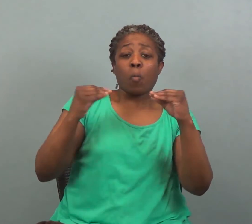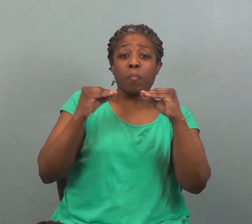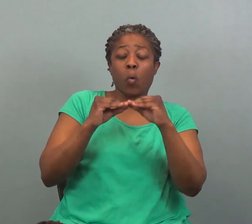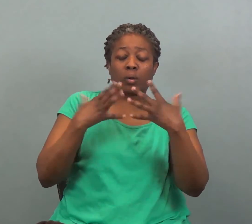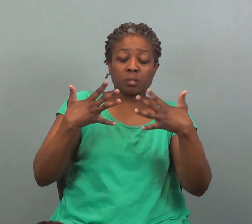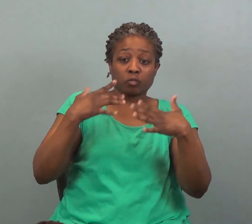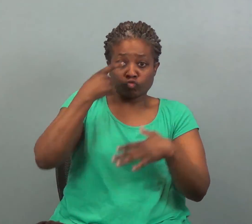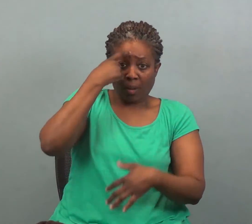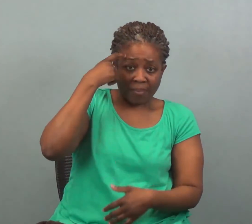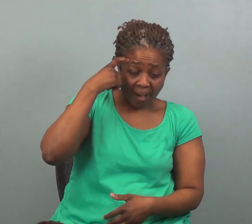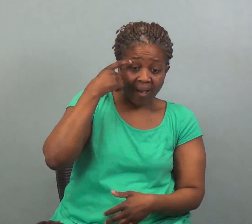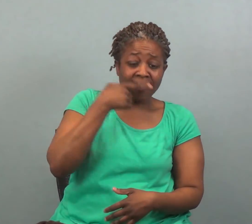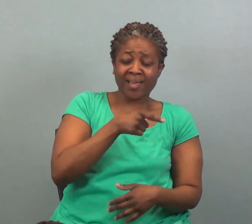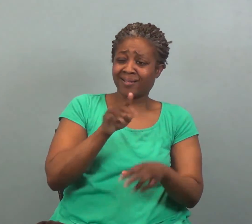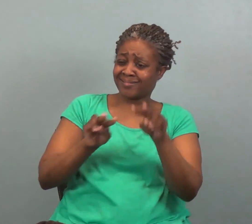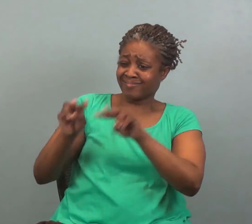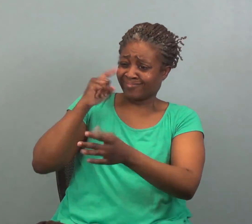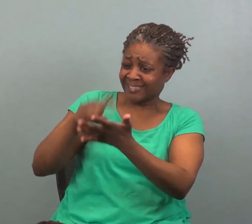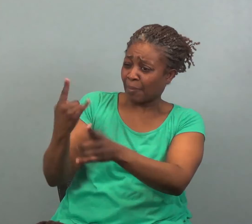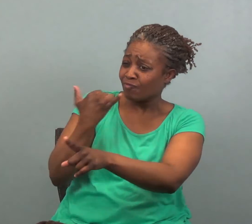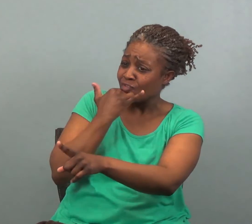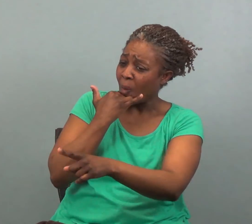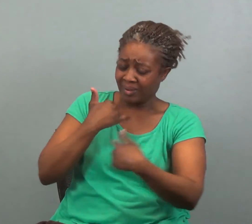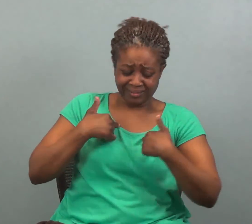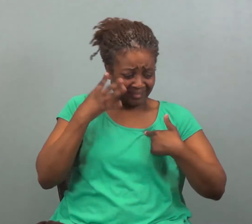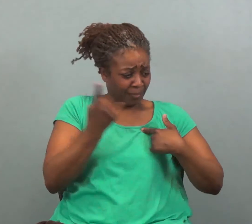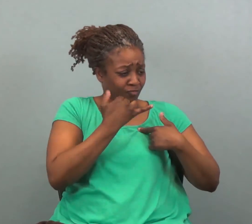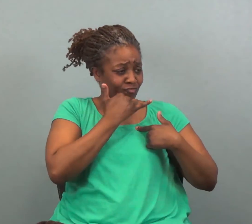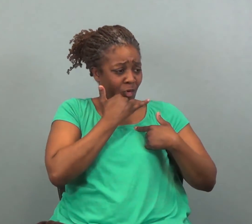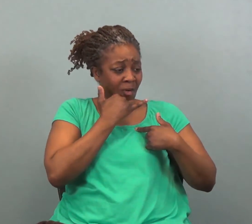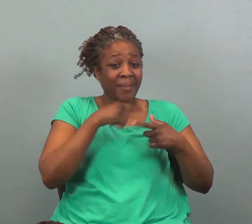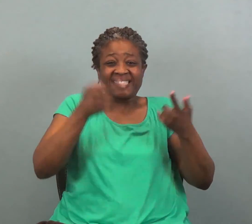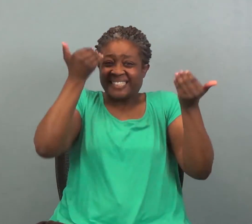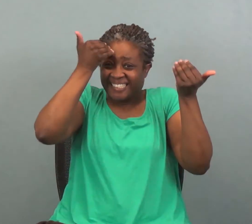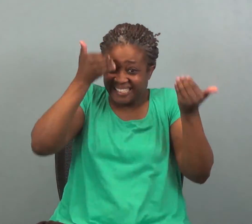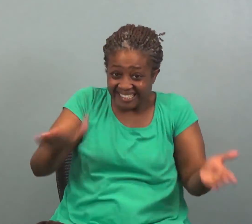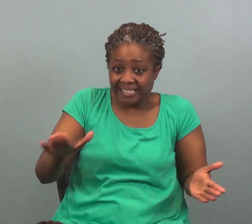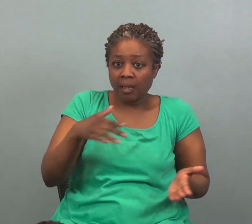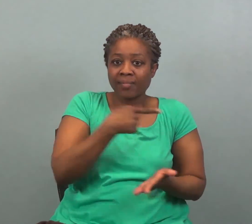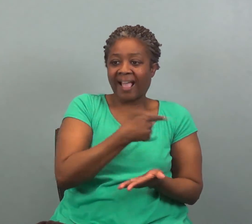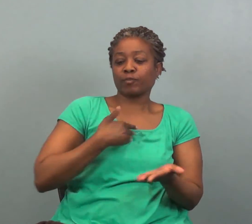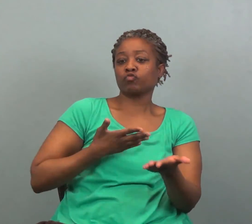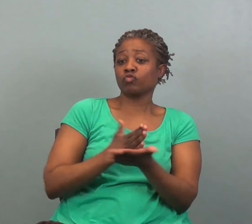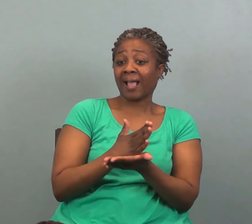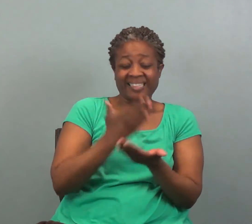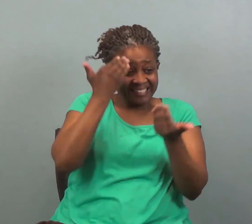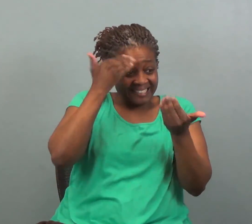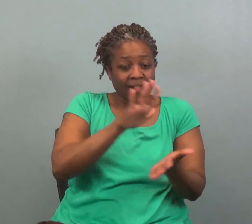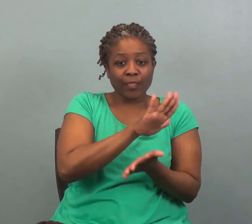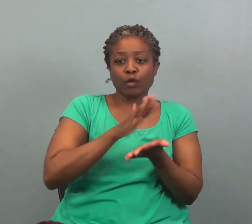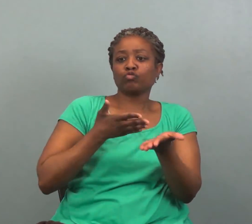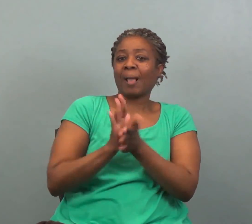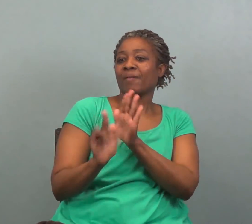An additional layer of trauma happens when a person realizes something is off (either for someone else, or themselves), but they're unaware of their rights in this situation, or oblivious to the fact that their rights